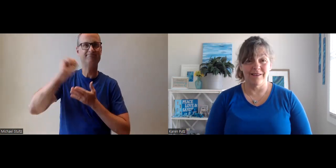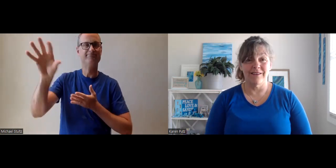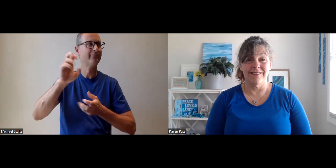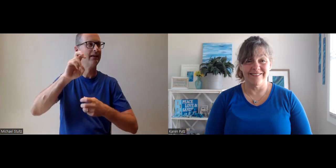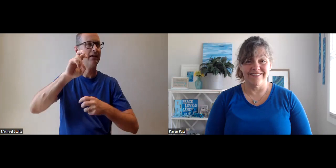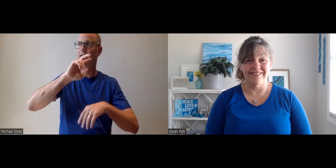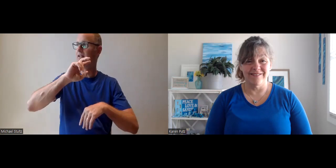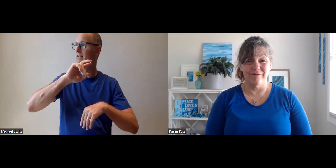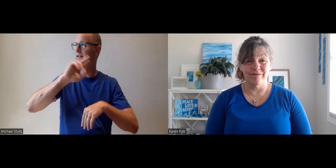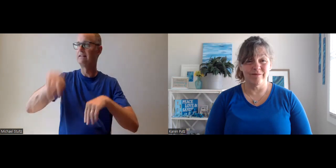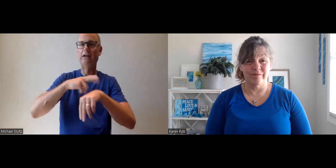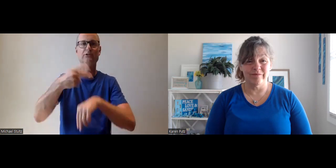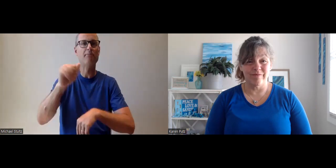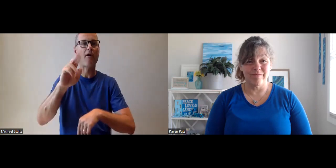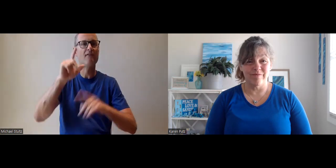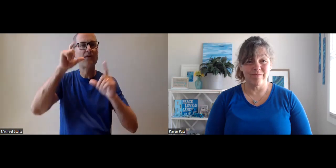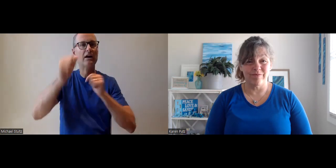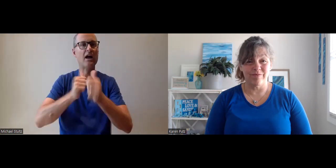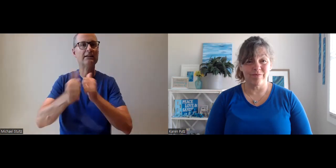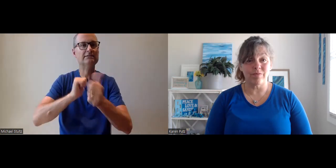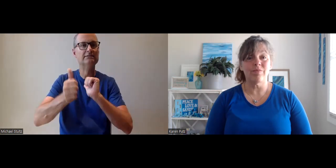so I would walk up and it would just be like very helpful.